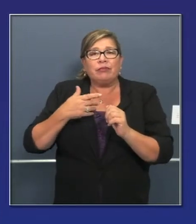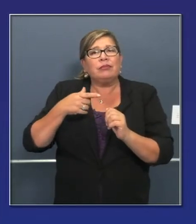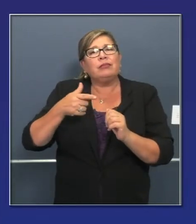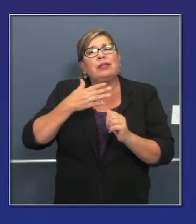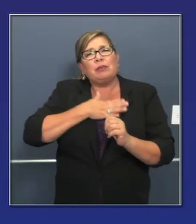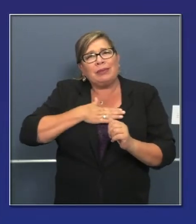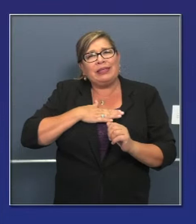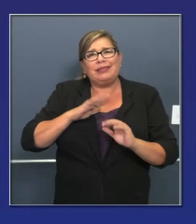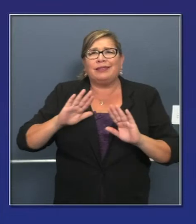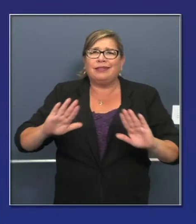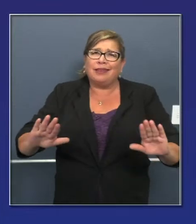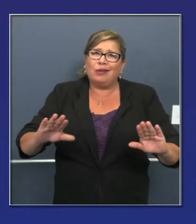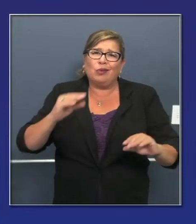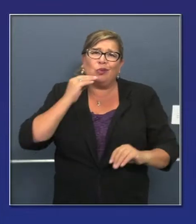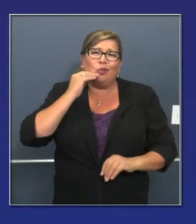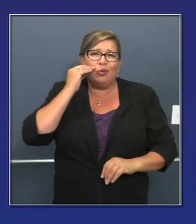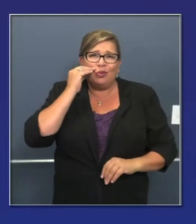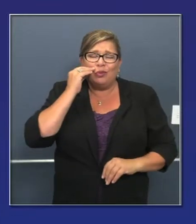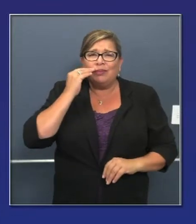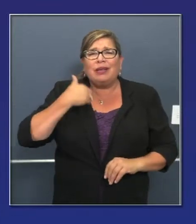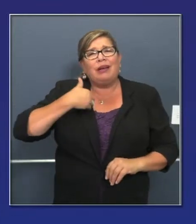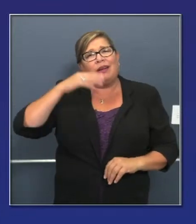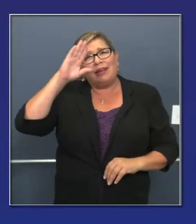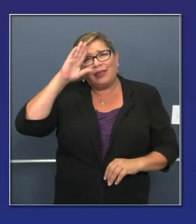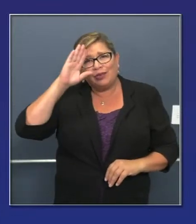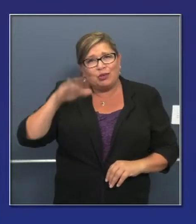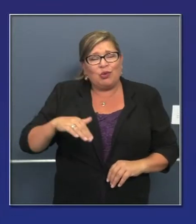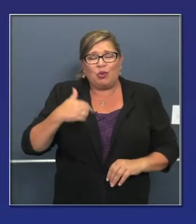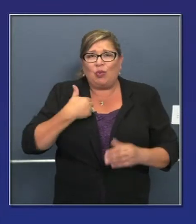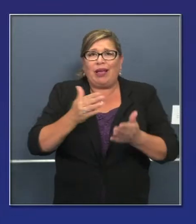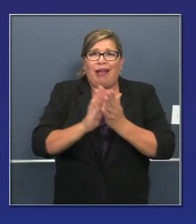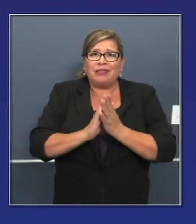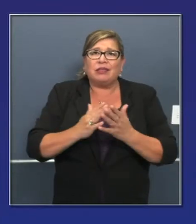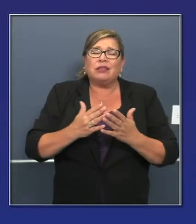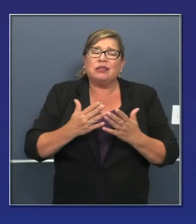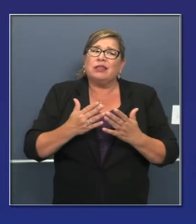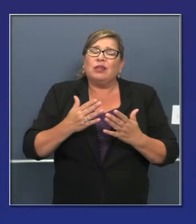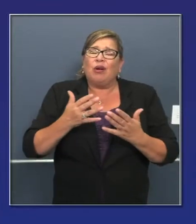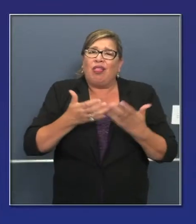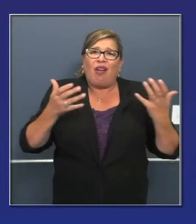boy do I understand what you're asking but look at these numbers and ask yourself do you feel